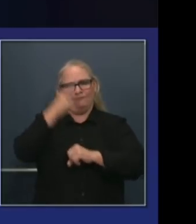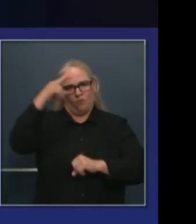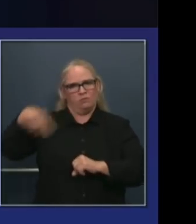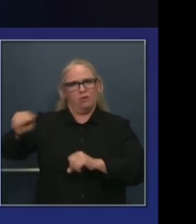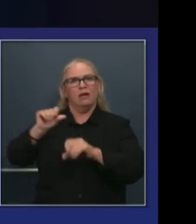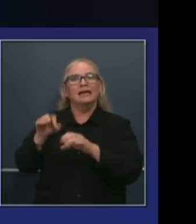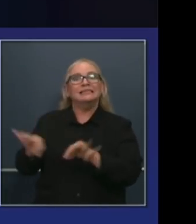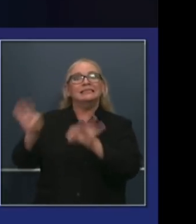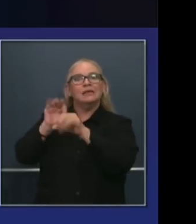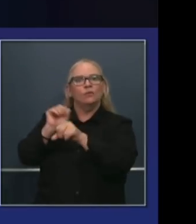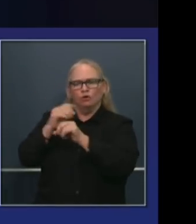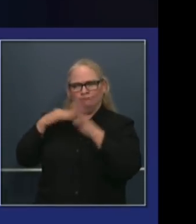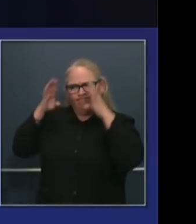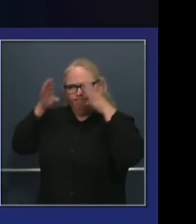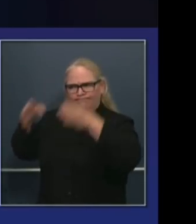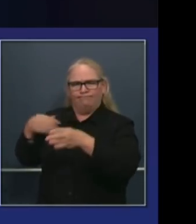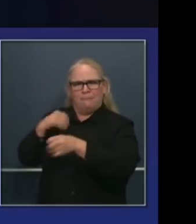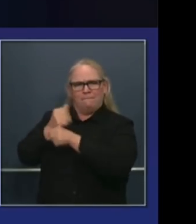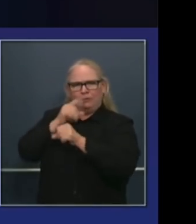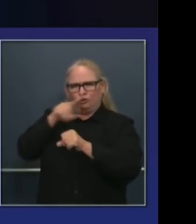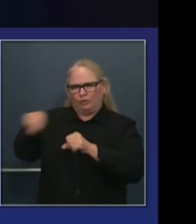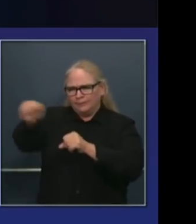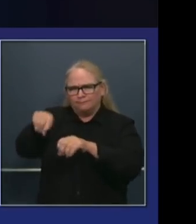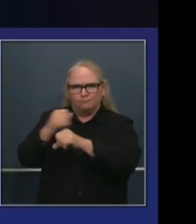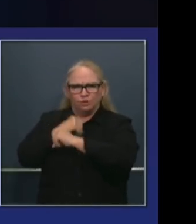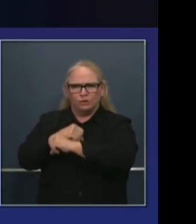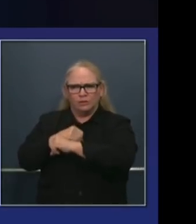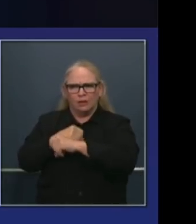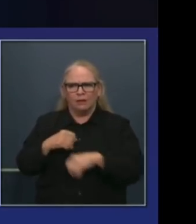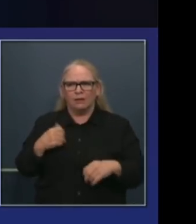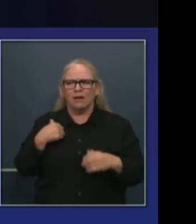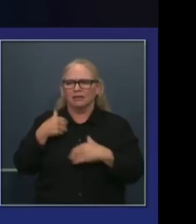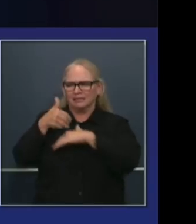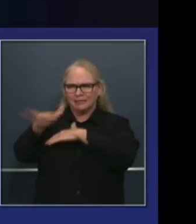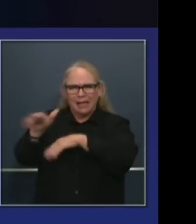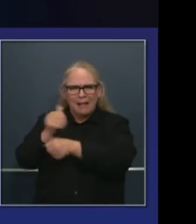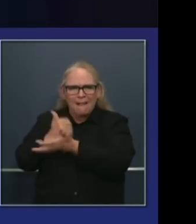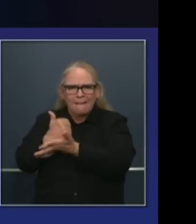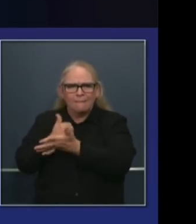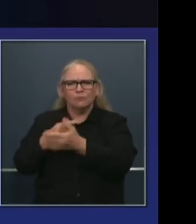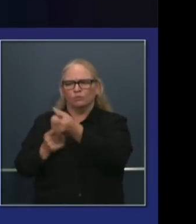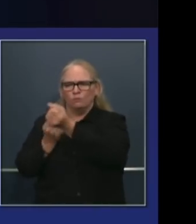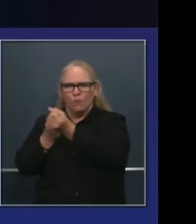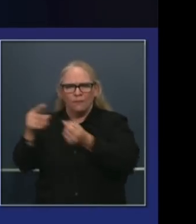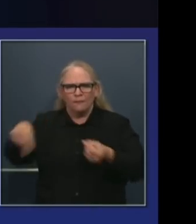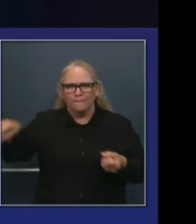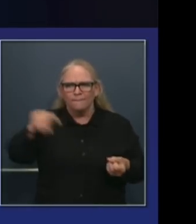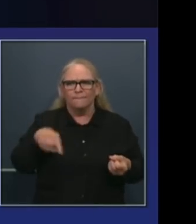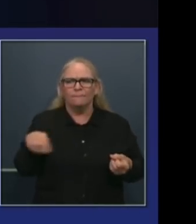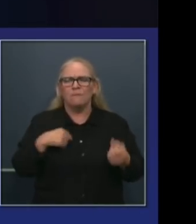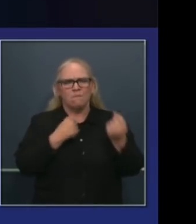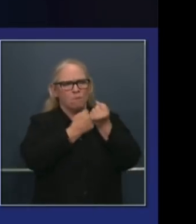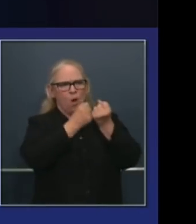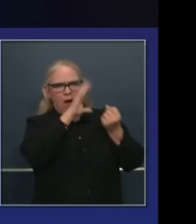OVERWHELMINGLY PROVIDING MORE ADDITIONAL WORKER SAFEGUARDS TO PROTECT THIS WORK FORCE TO FOCUS AGAIN ALWAYS ON